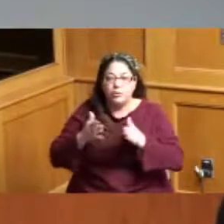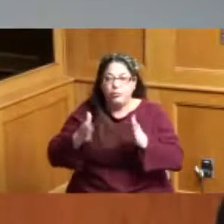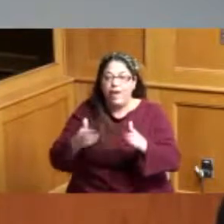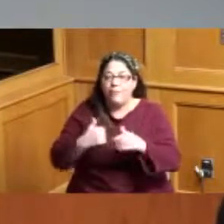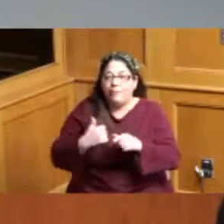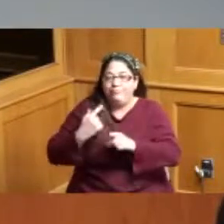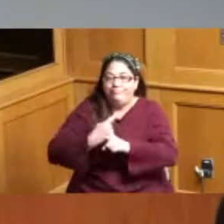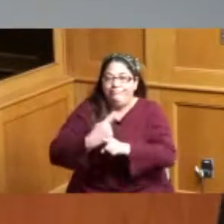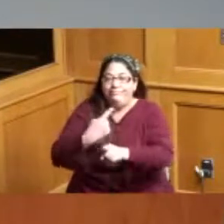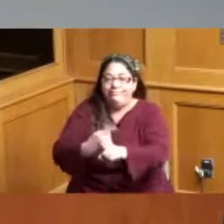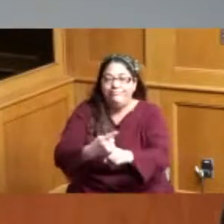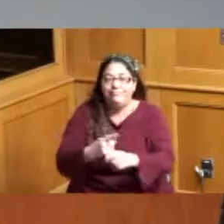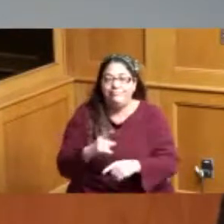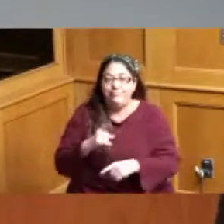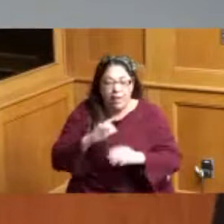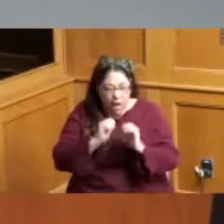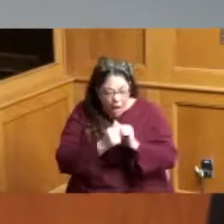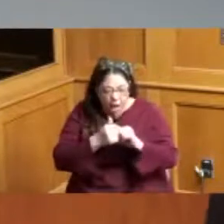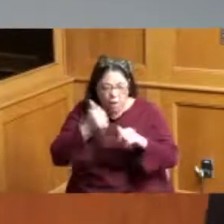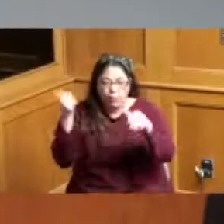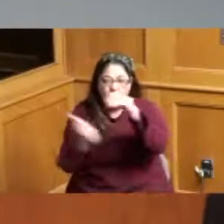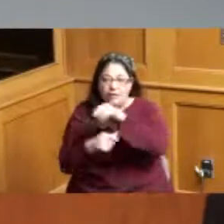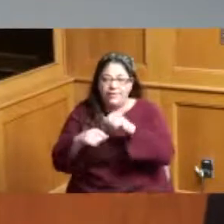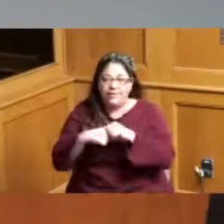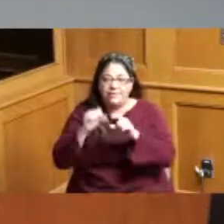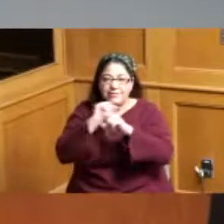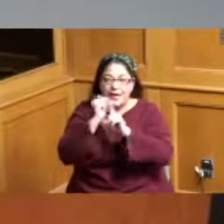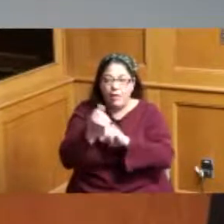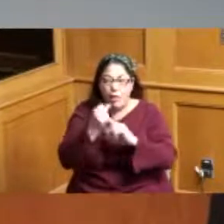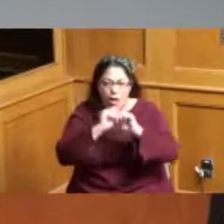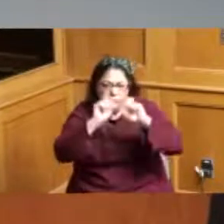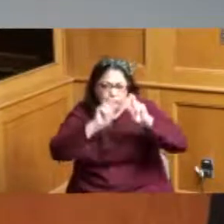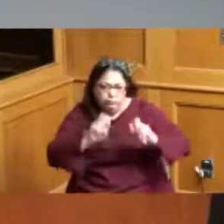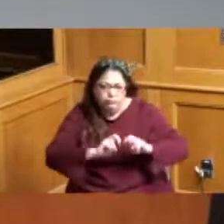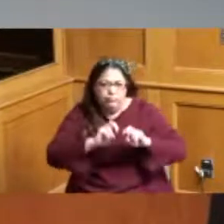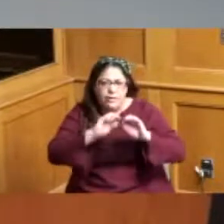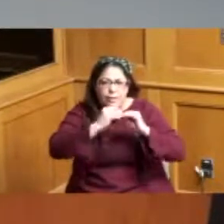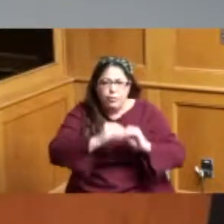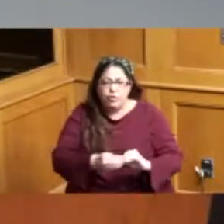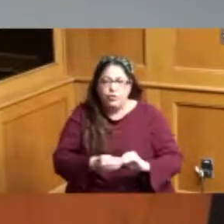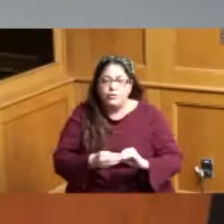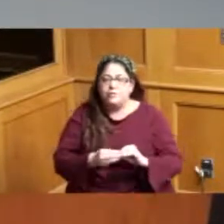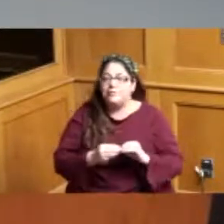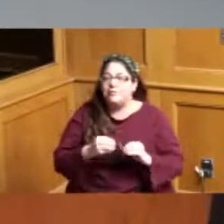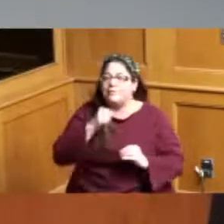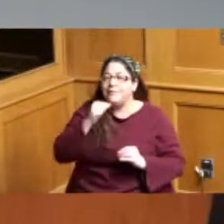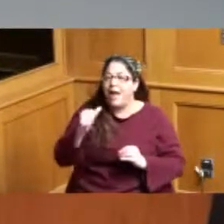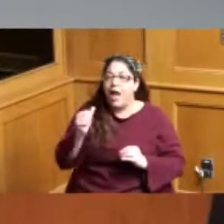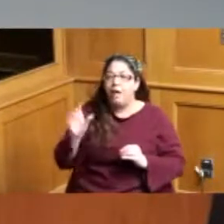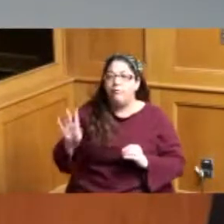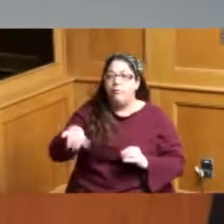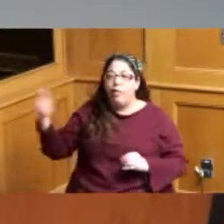are they going to fare underneath this scenario as opposed to somewhat some other property owner and